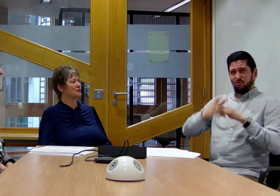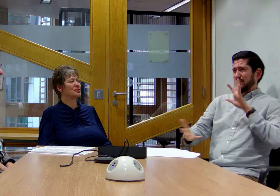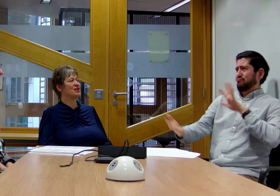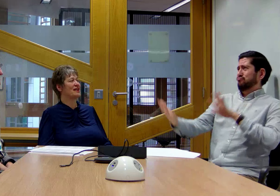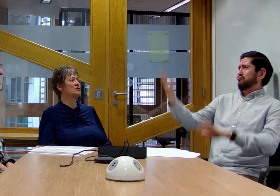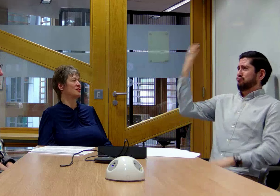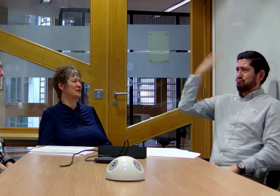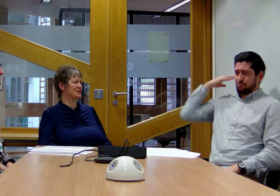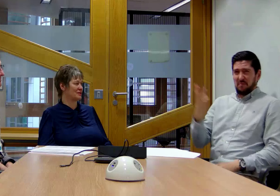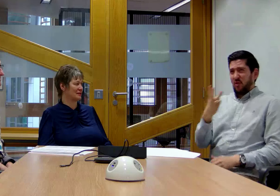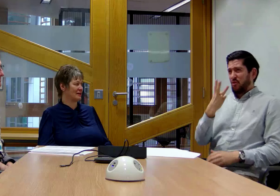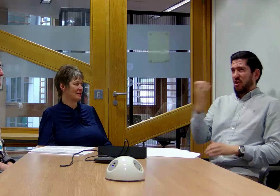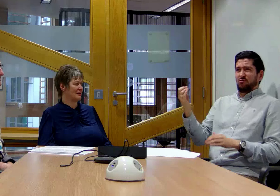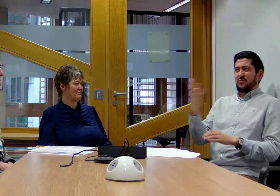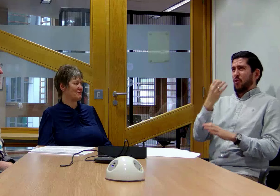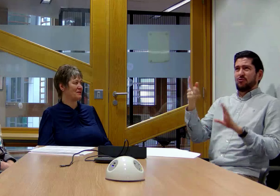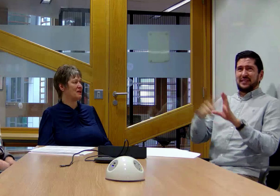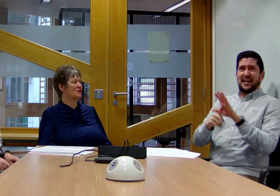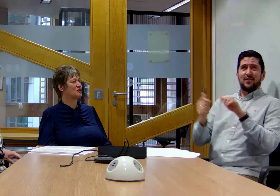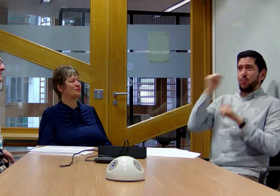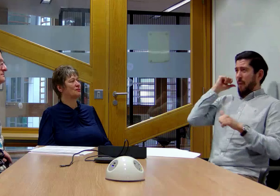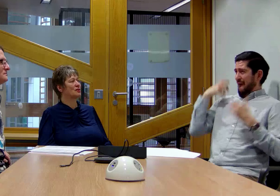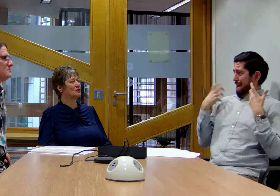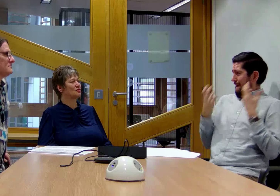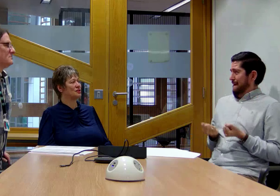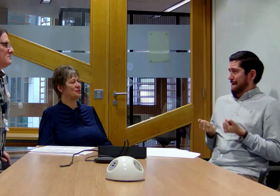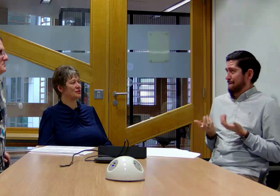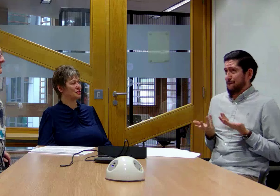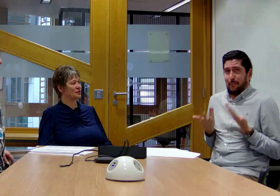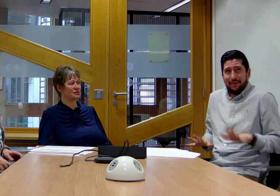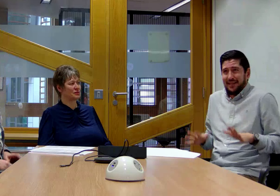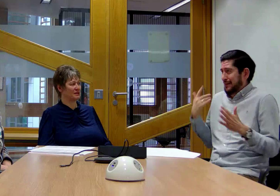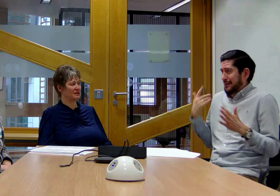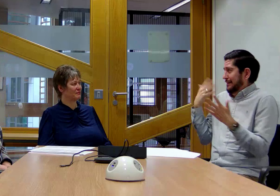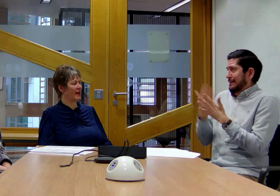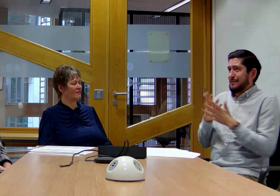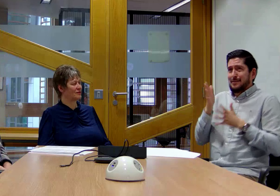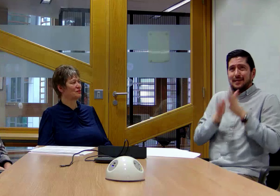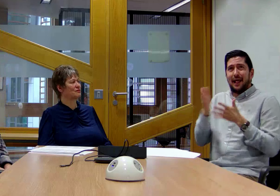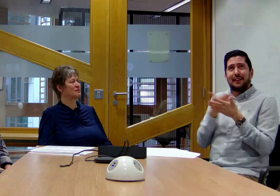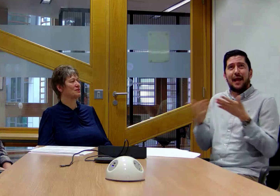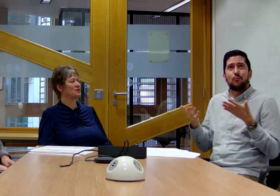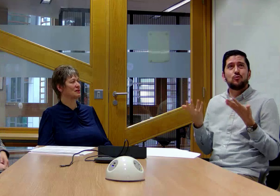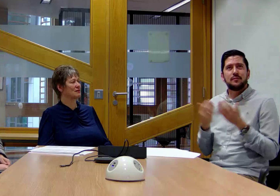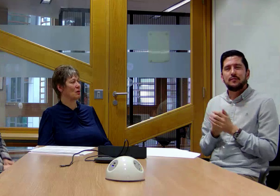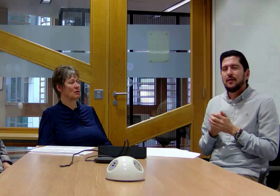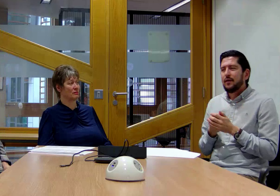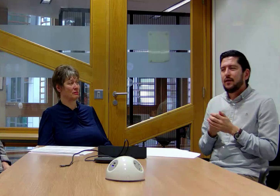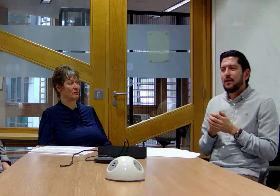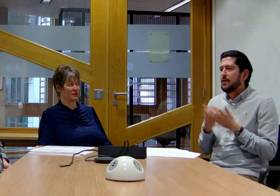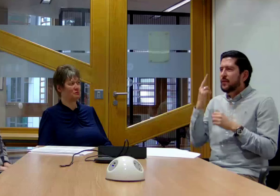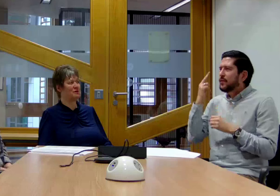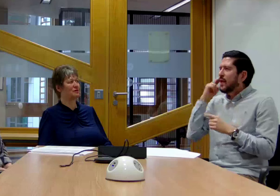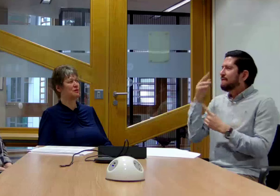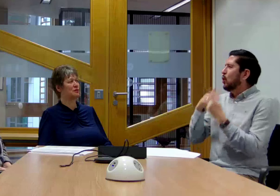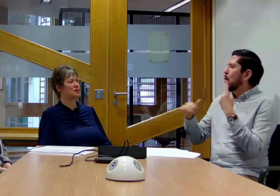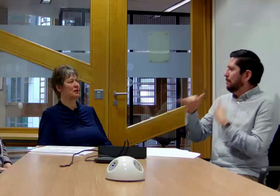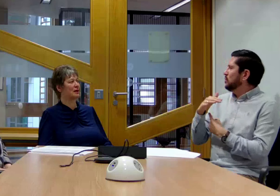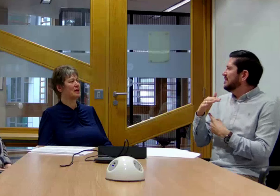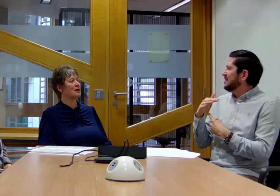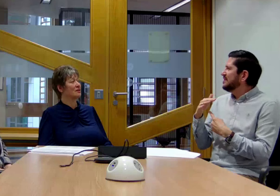So as I say, BSL has been around for centuries, maybe for 300 or 400 years, there's been evidence